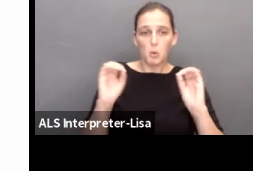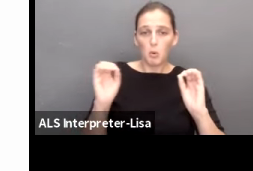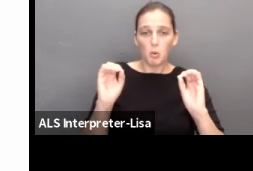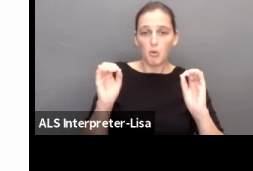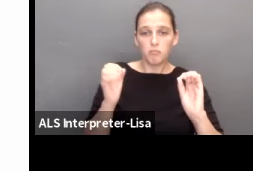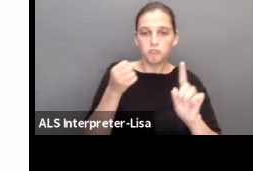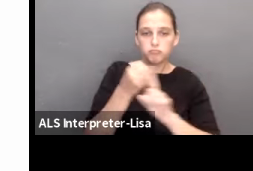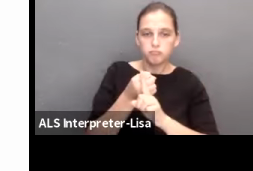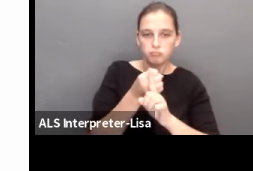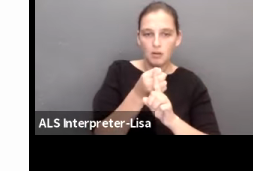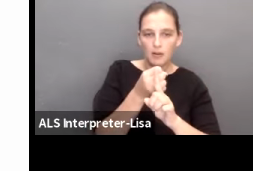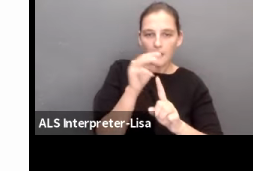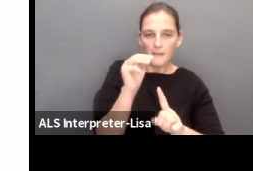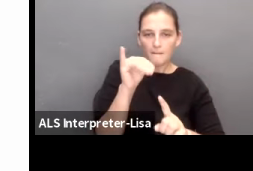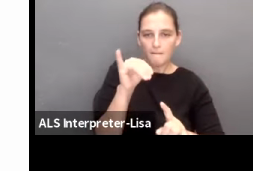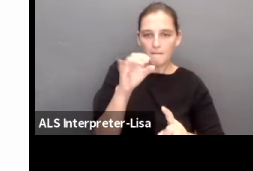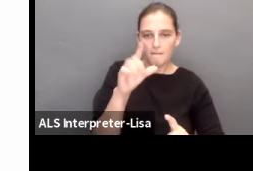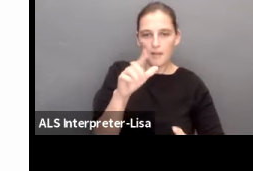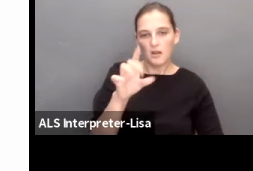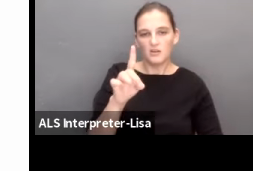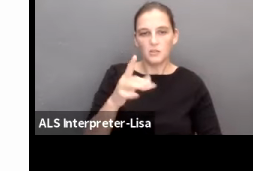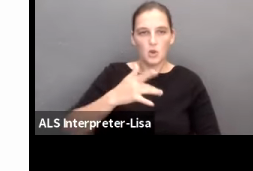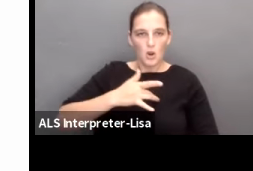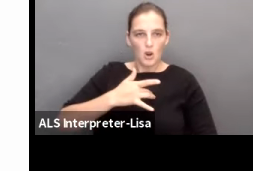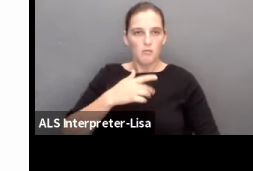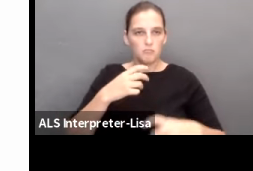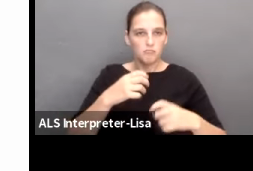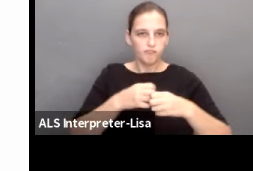though, when they would start vaccinating lots of people to have some cases.